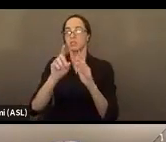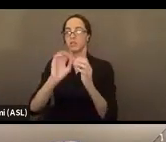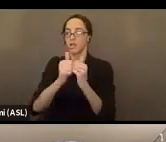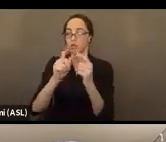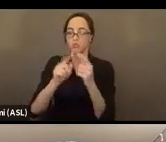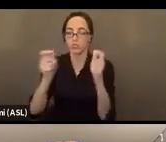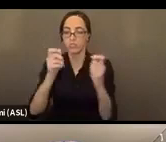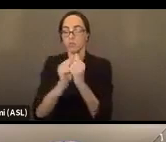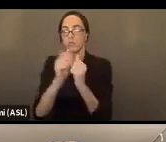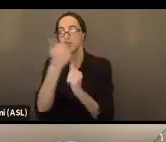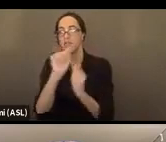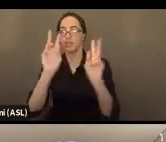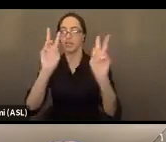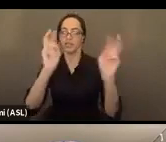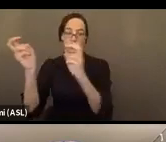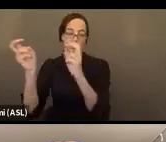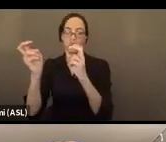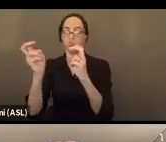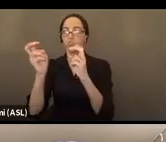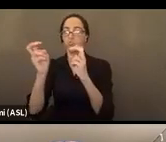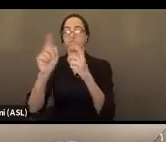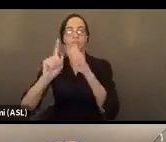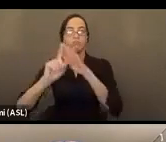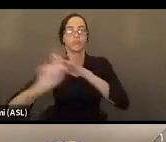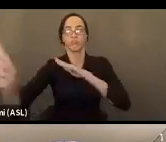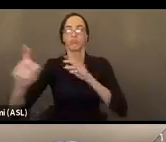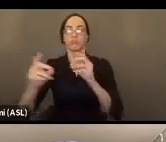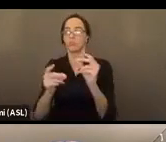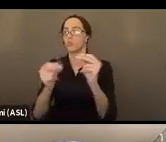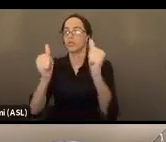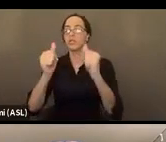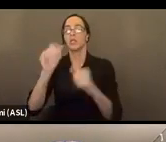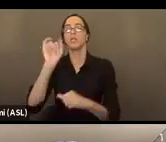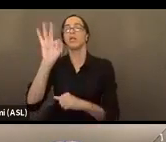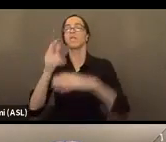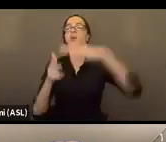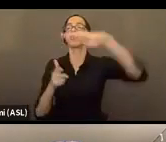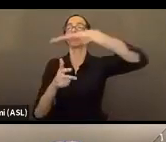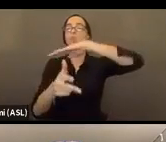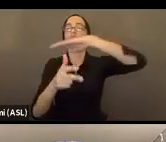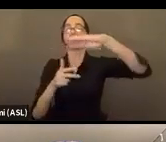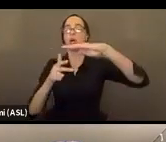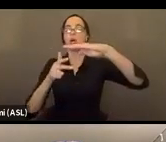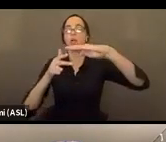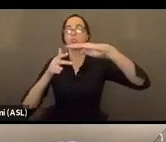that garage door cord and getting your car out having some assistance in that regard is important